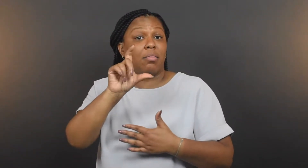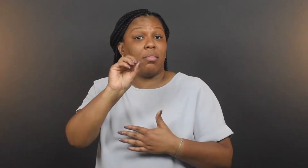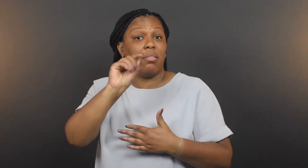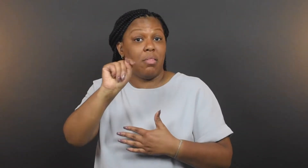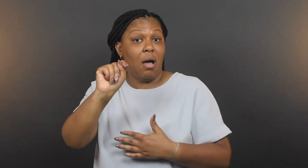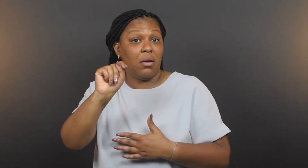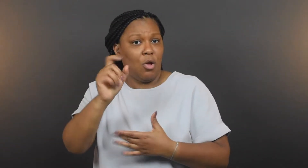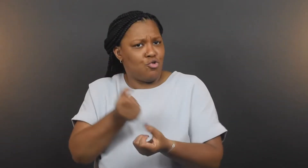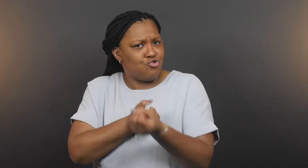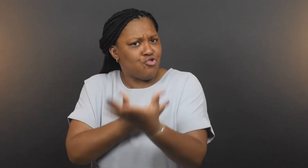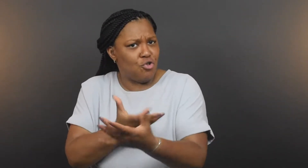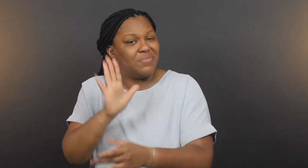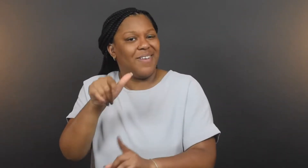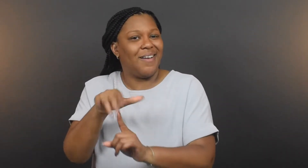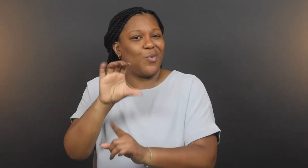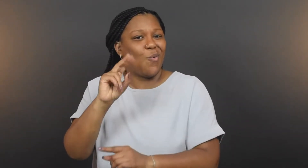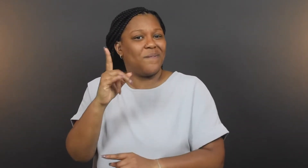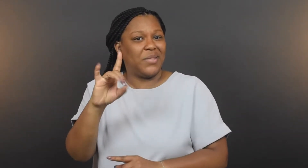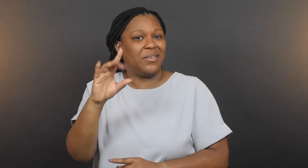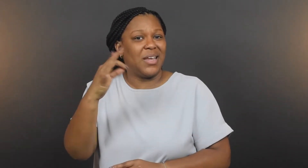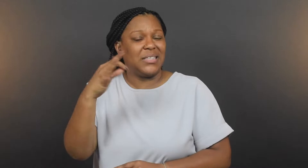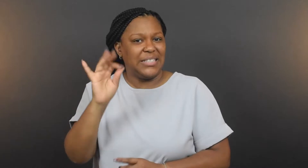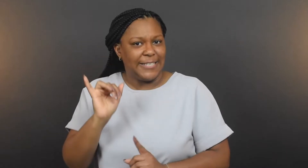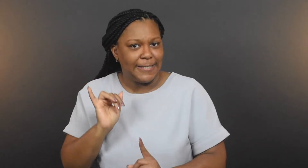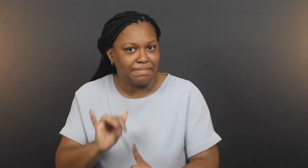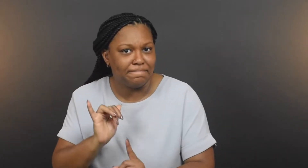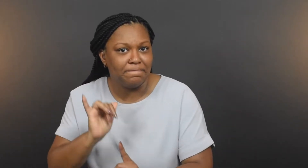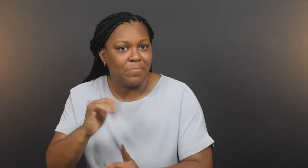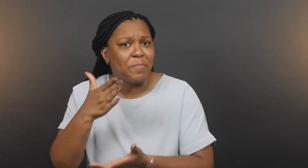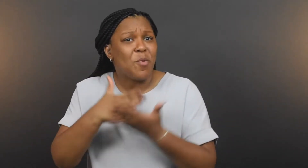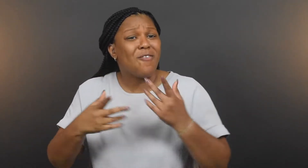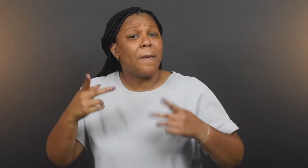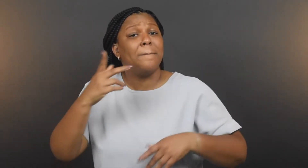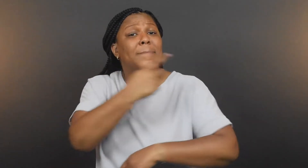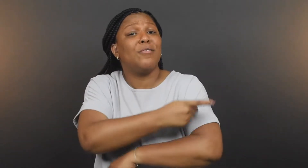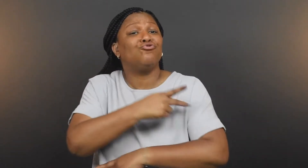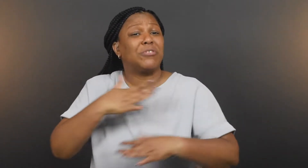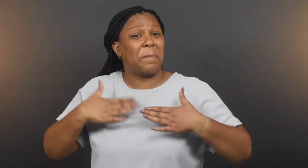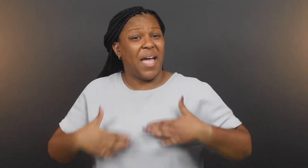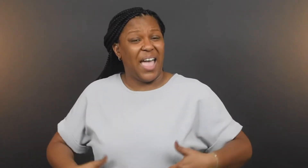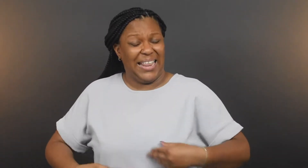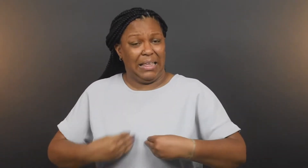The team saw blood clots caused by COVID-19 in various parts of patients’ bodies.